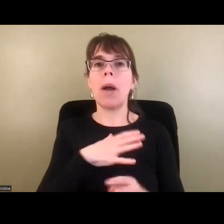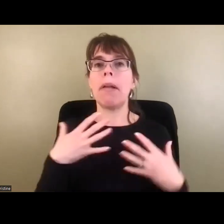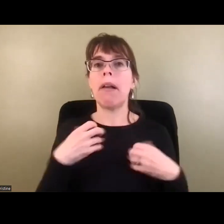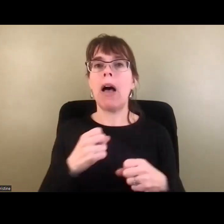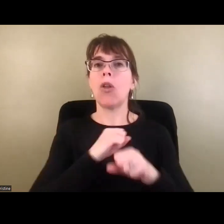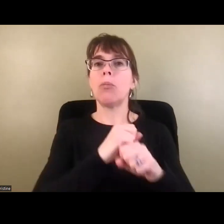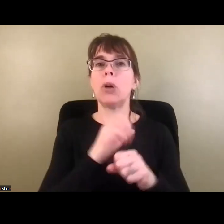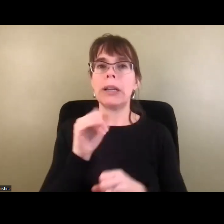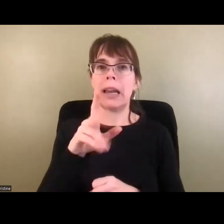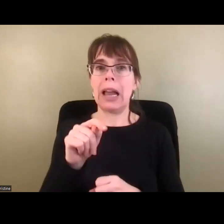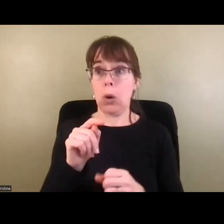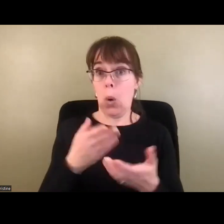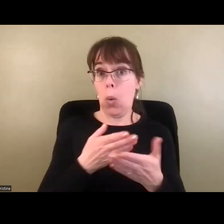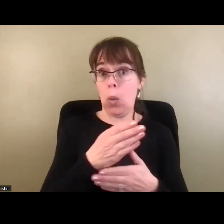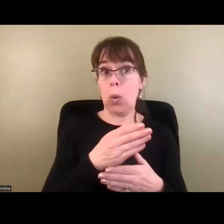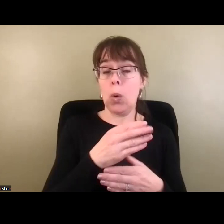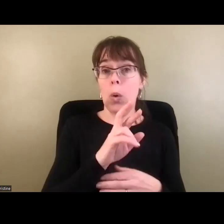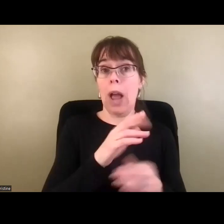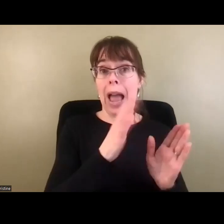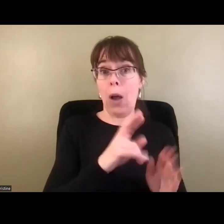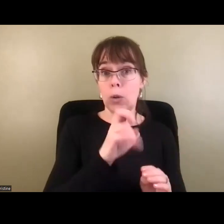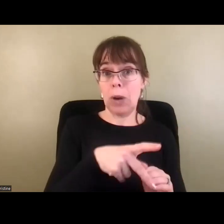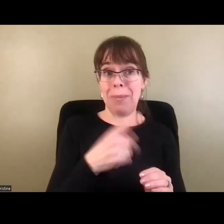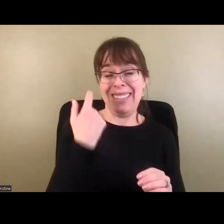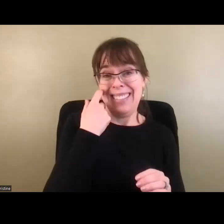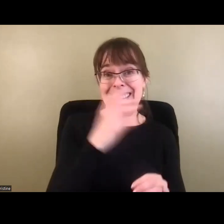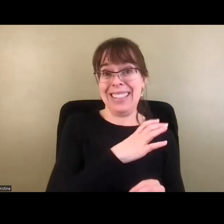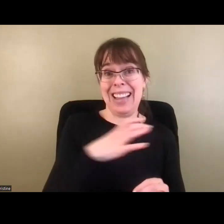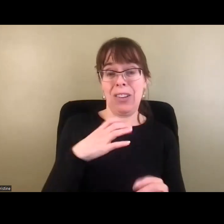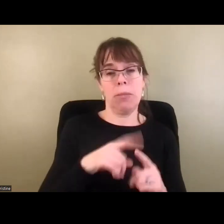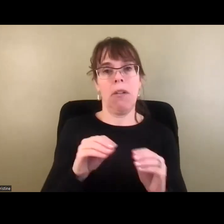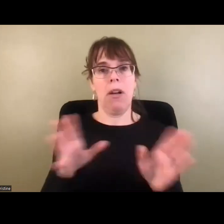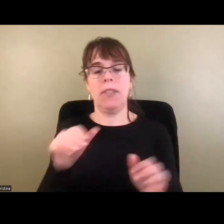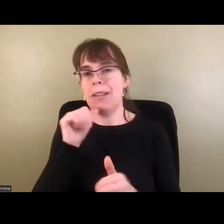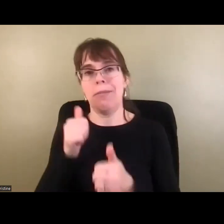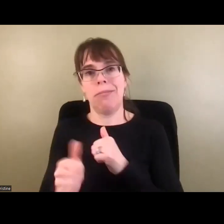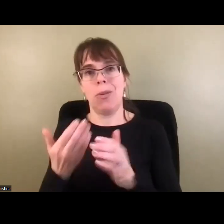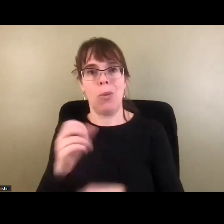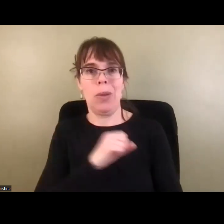passed through the House in the last Congress, but it obviously did not go anywhere in the Senate.